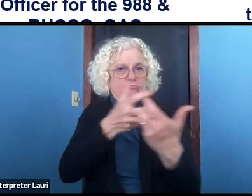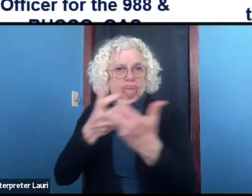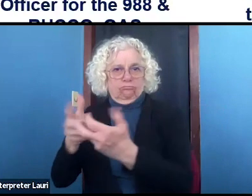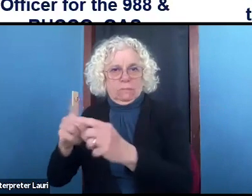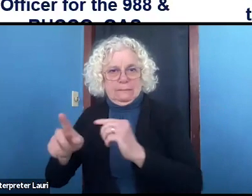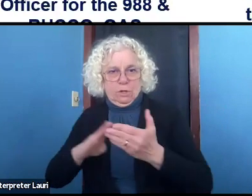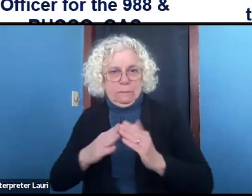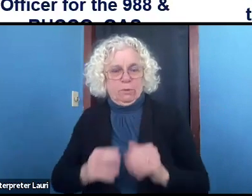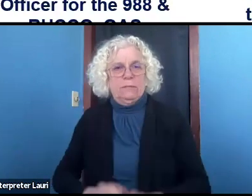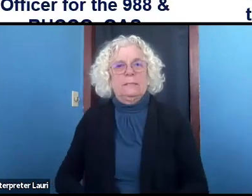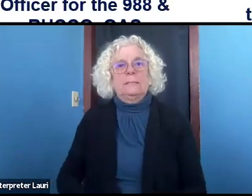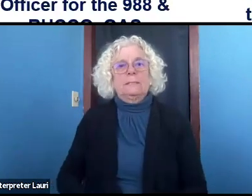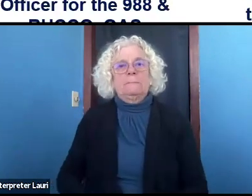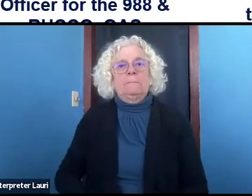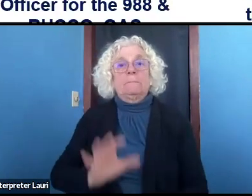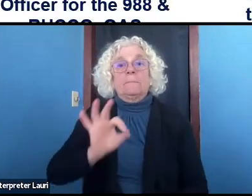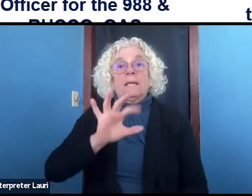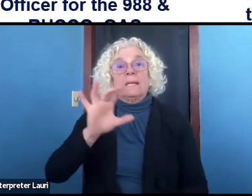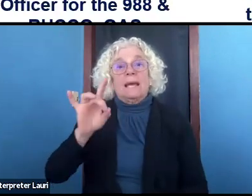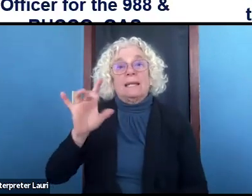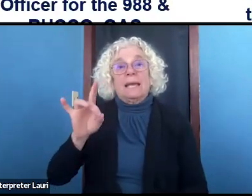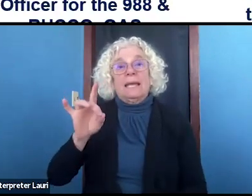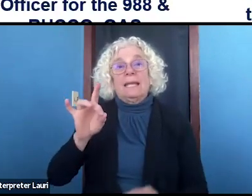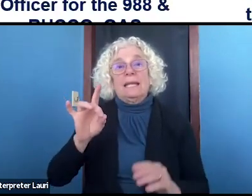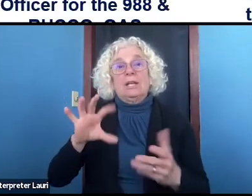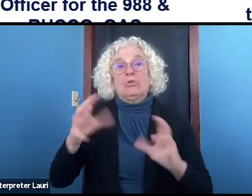The 90 day and Behavioral Health Crisis for Dating office envisions